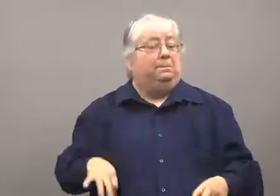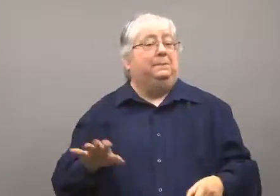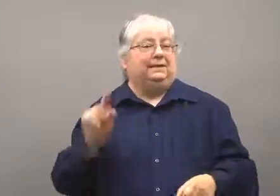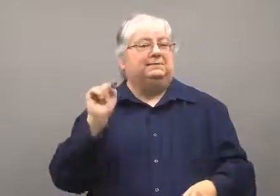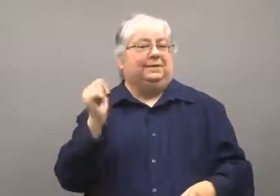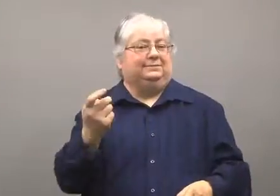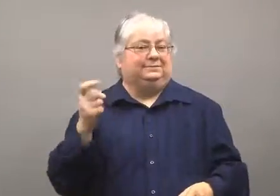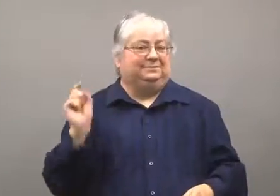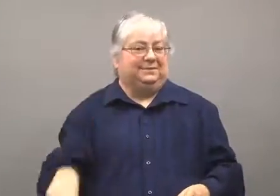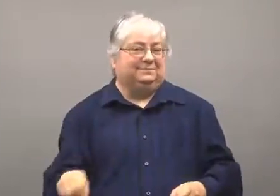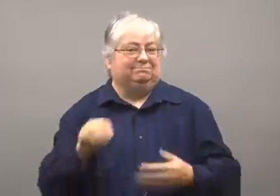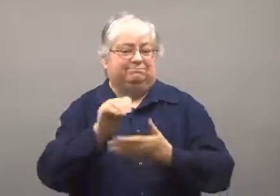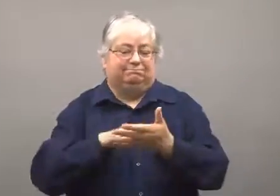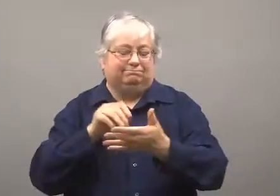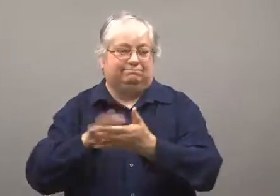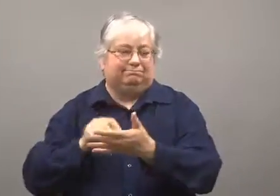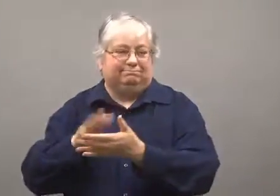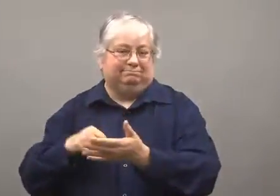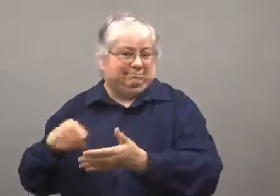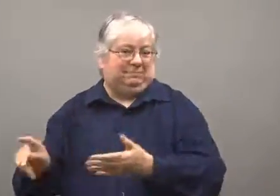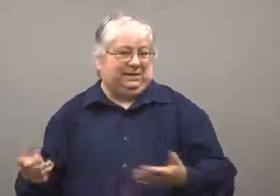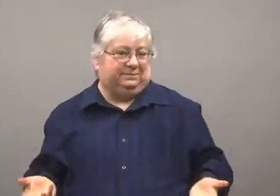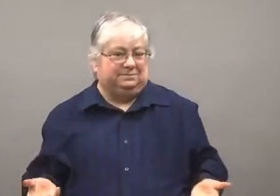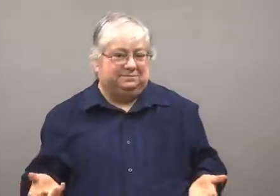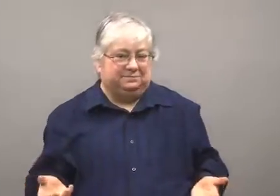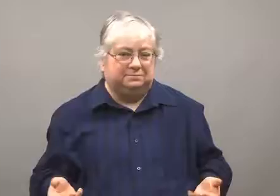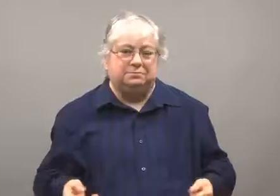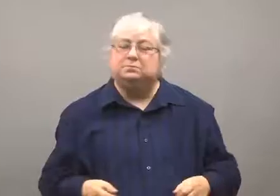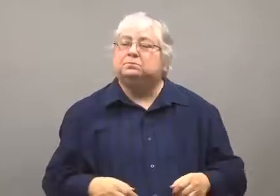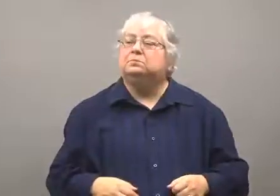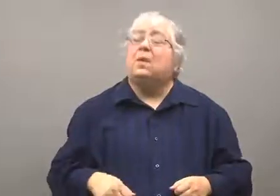They also have to file and pay taxes.